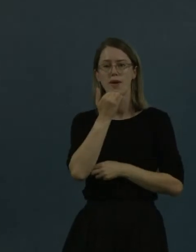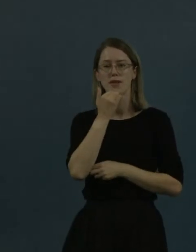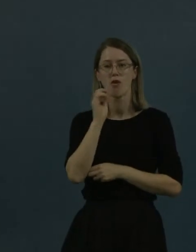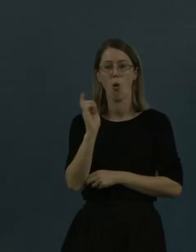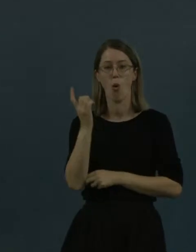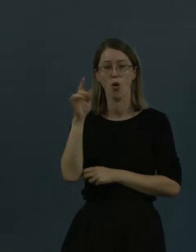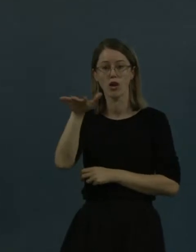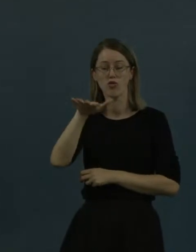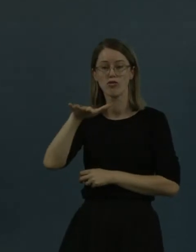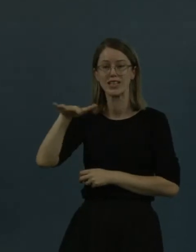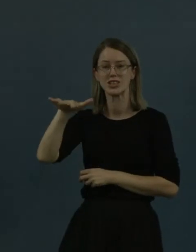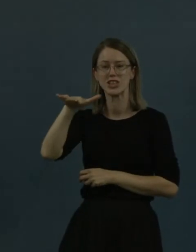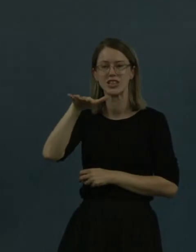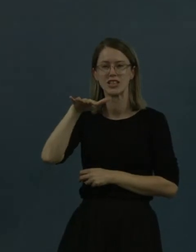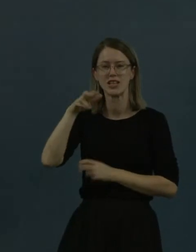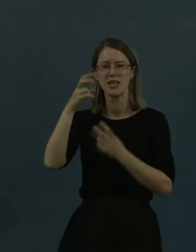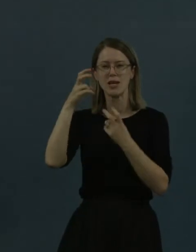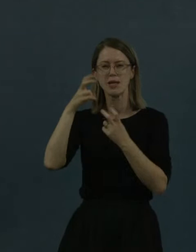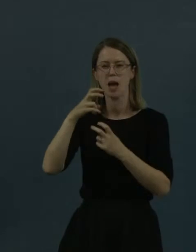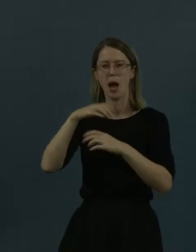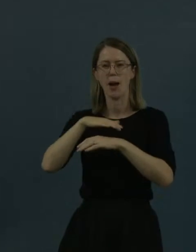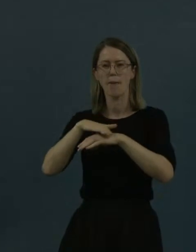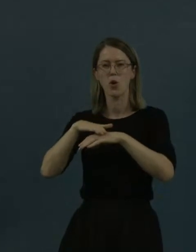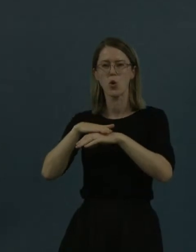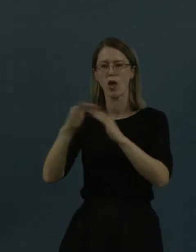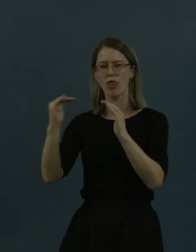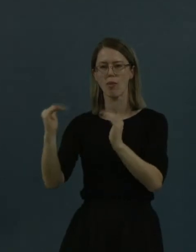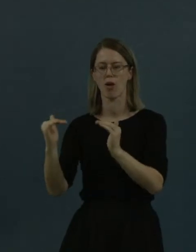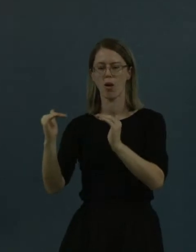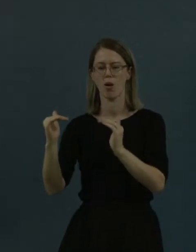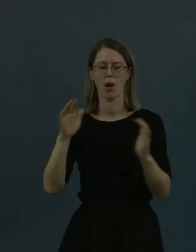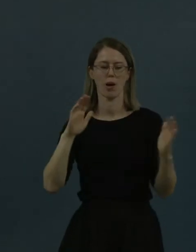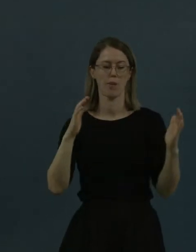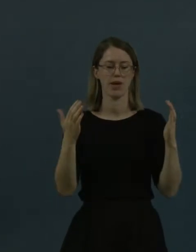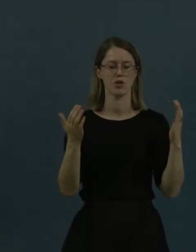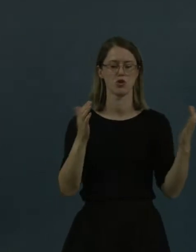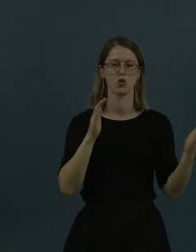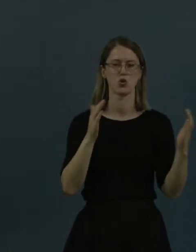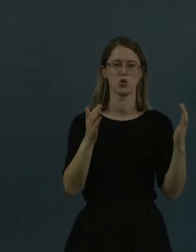Auckland region, which is the